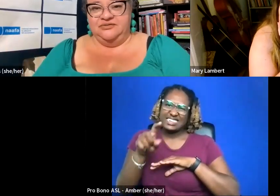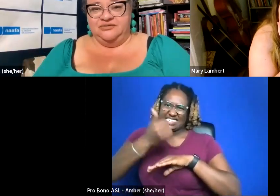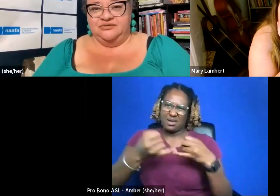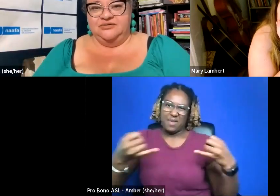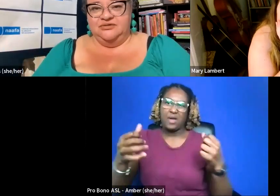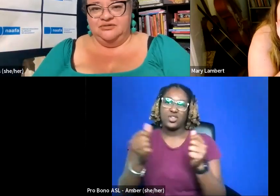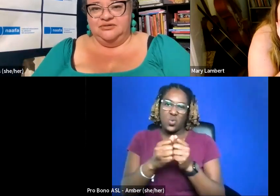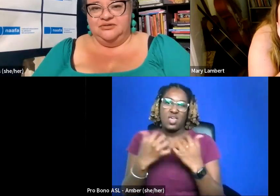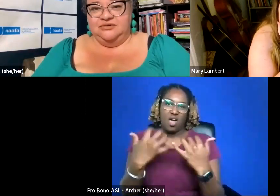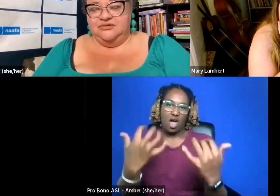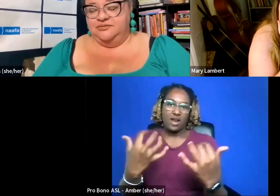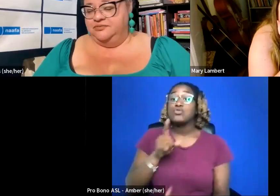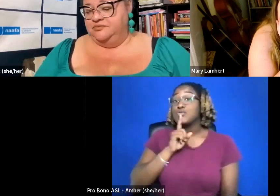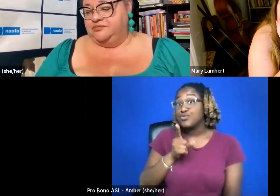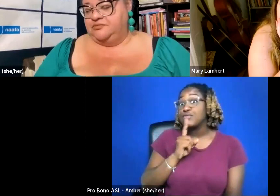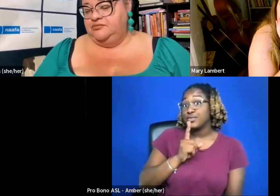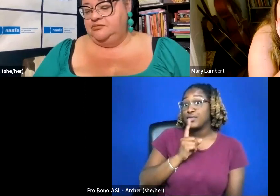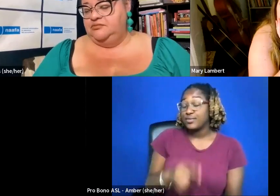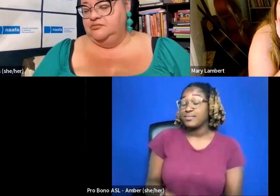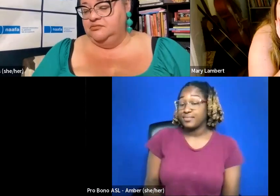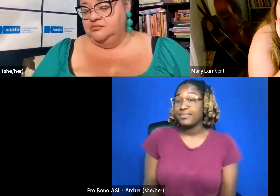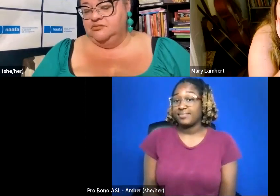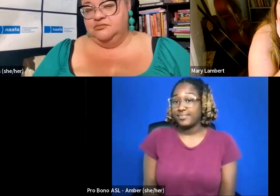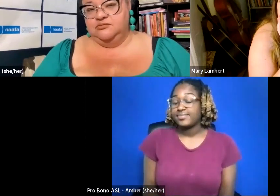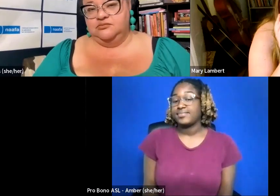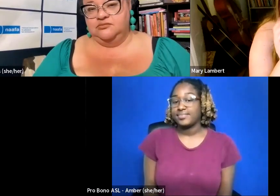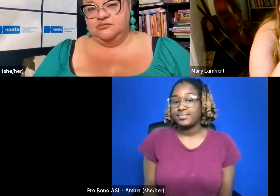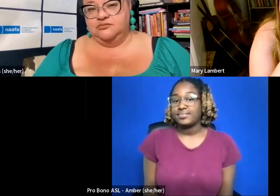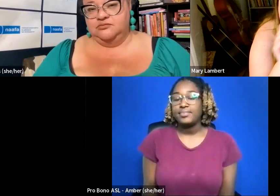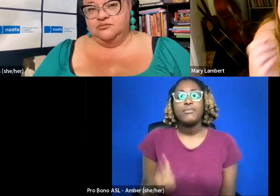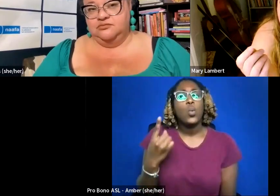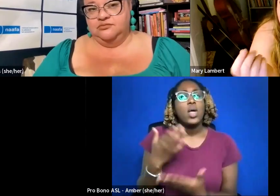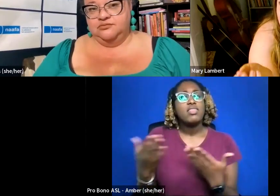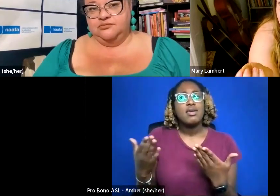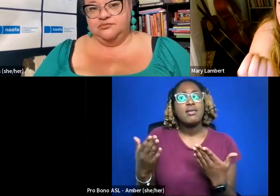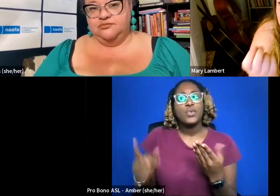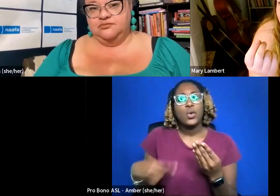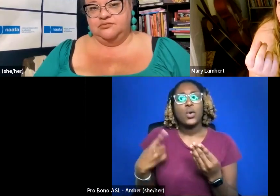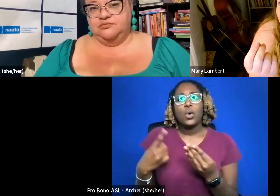That's true. Yeah. I think one thing I love when I talk to my spouse, Wyatt,